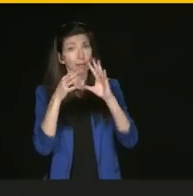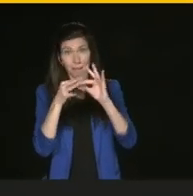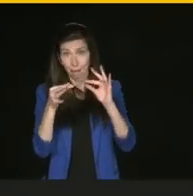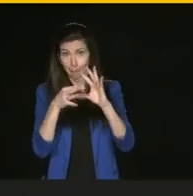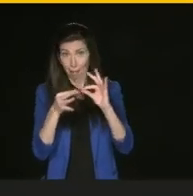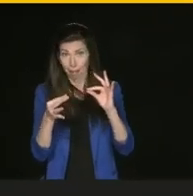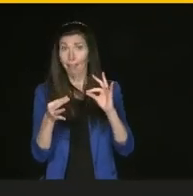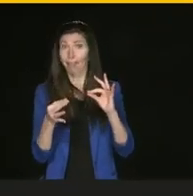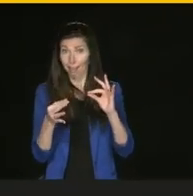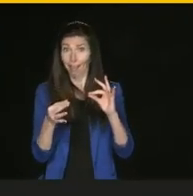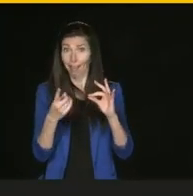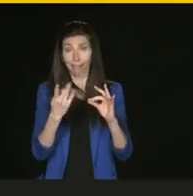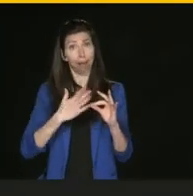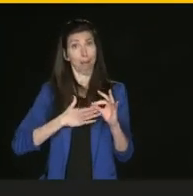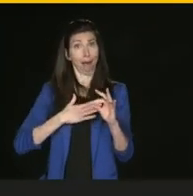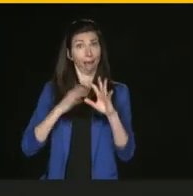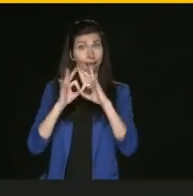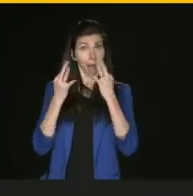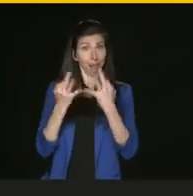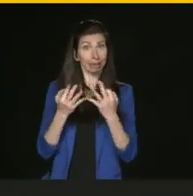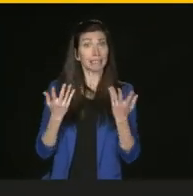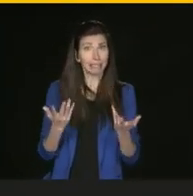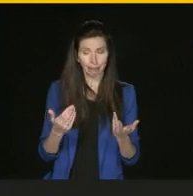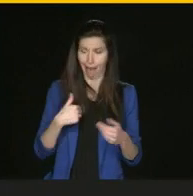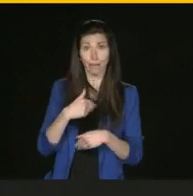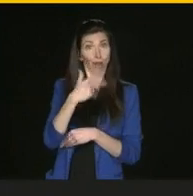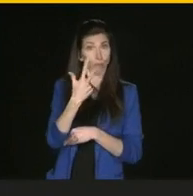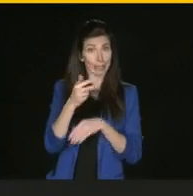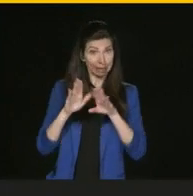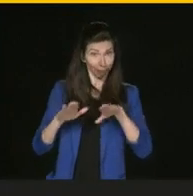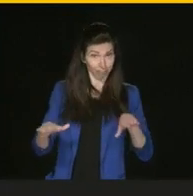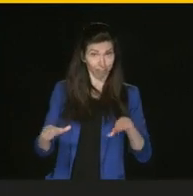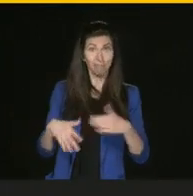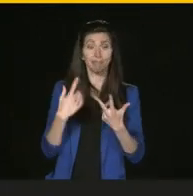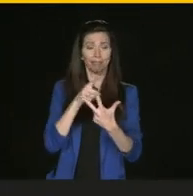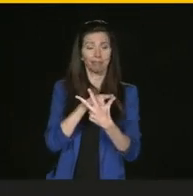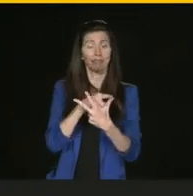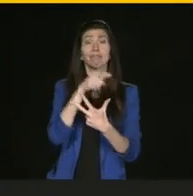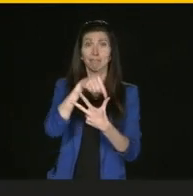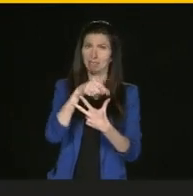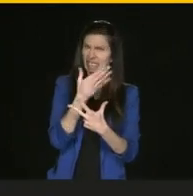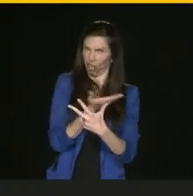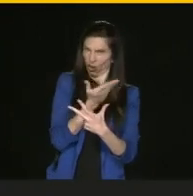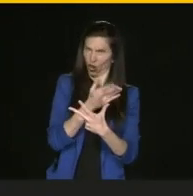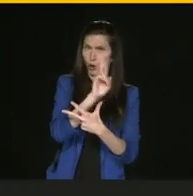I'M JUST ADD TO THAT A PERSONAL EXAMPLE OF MYSELF.